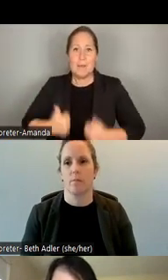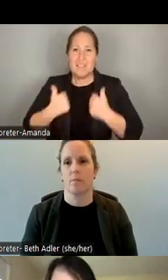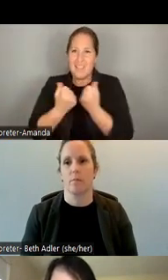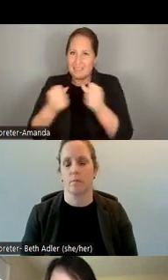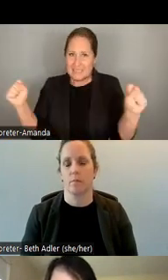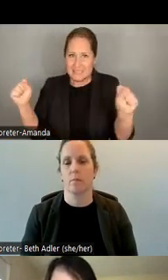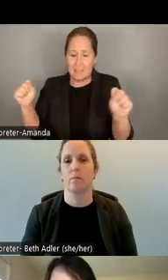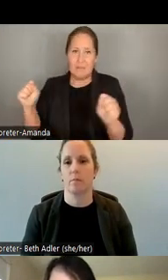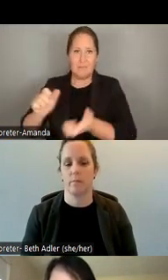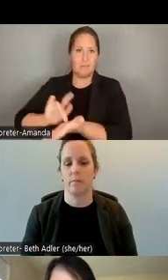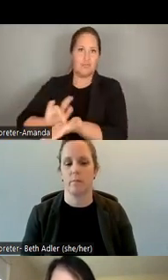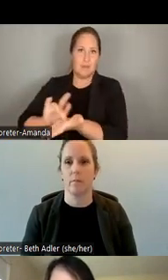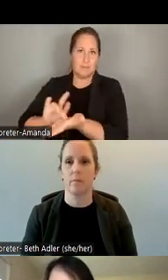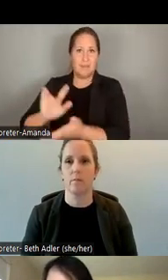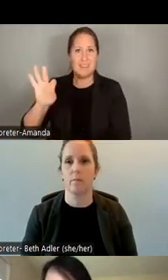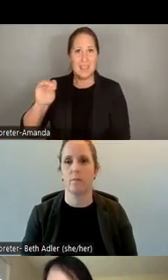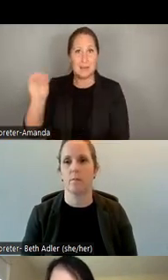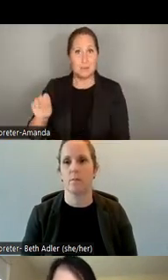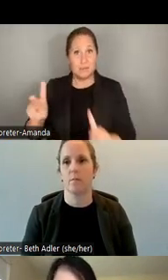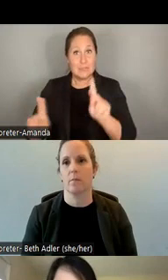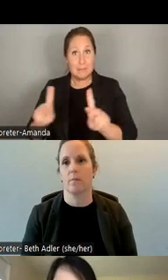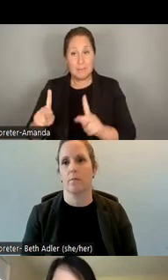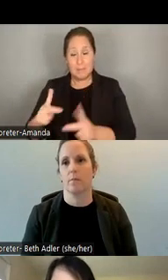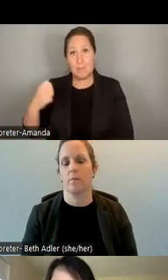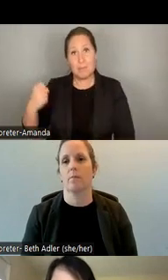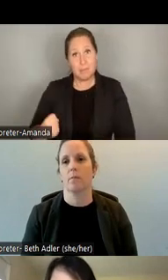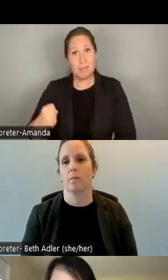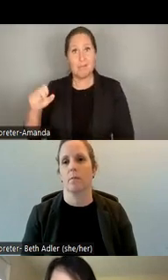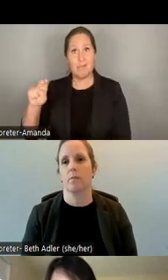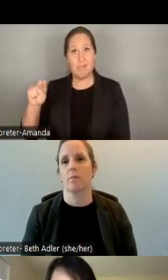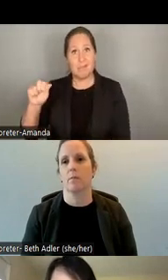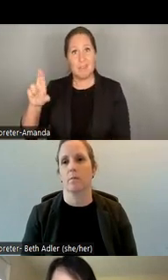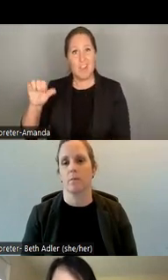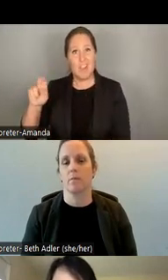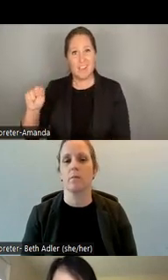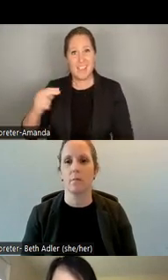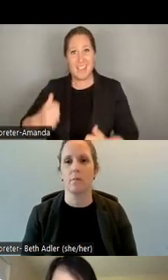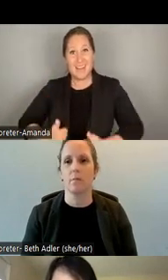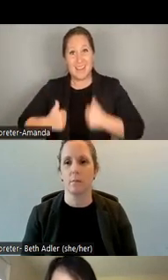who receive Narcan are alive a year later it is an opioid reversal agent for people who overdose